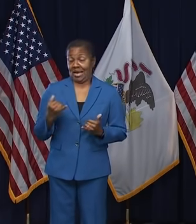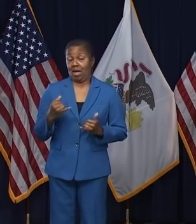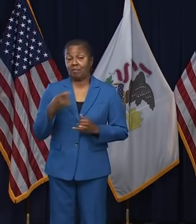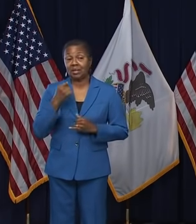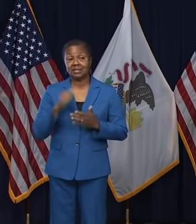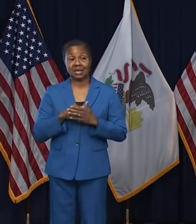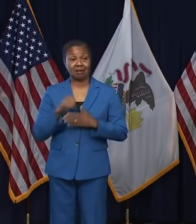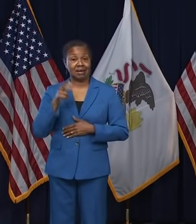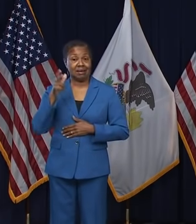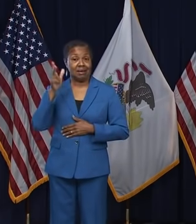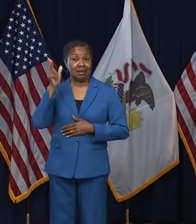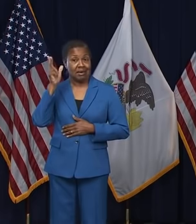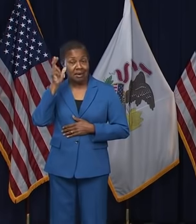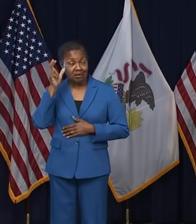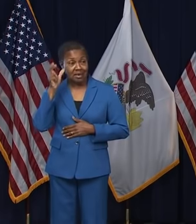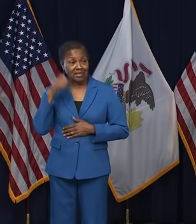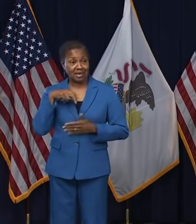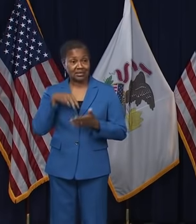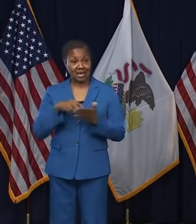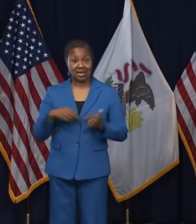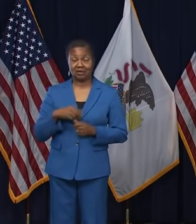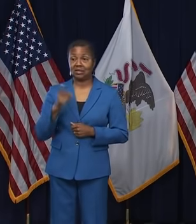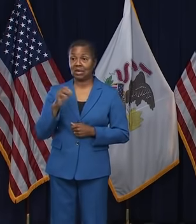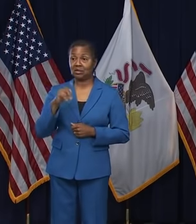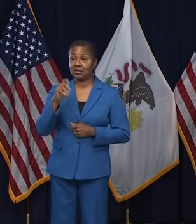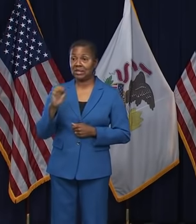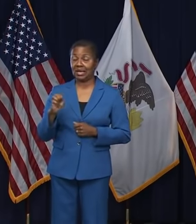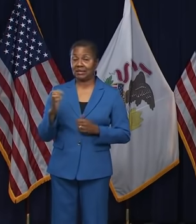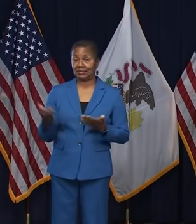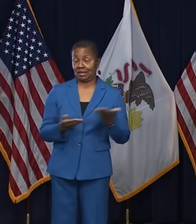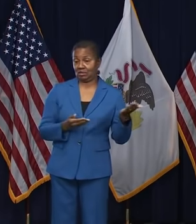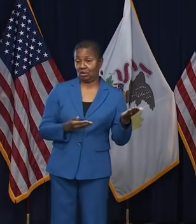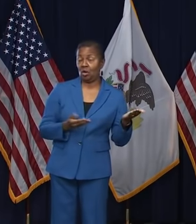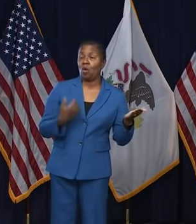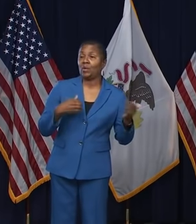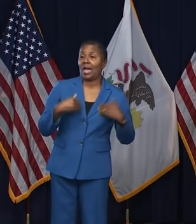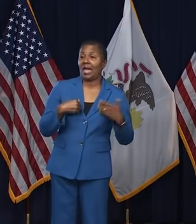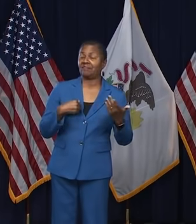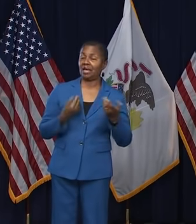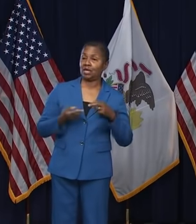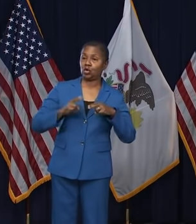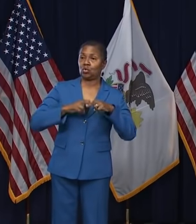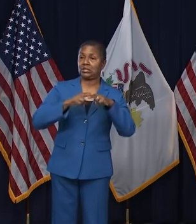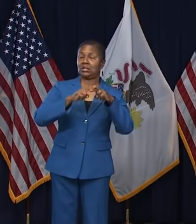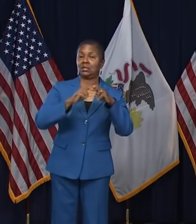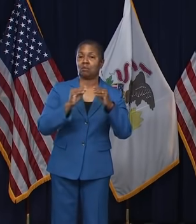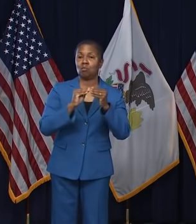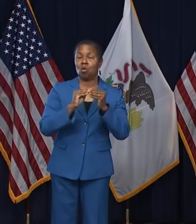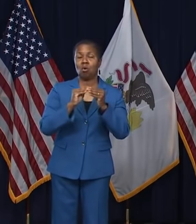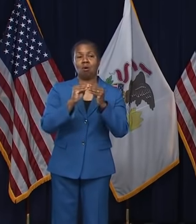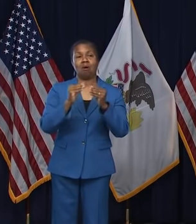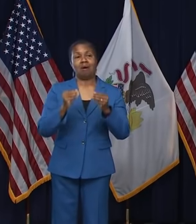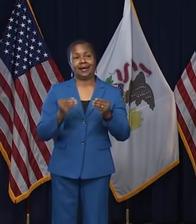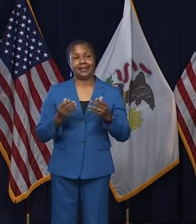and I hope that they'll do it voluntarily right now because they're hearing. As I stand